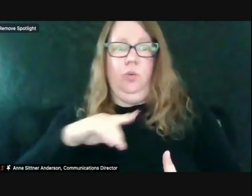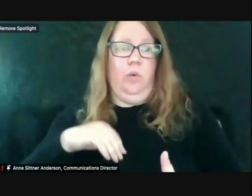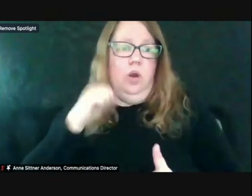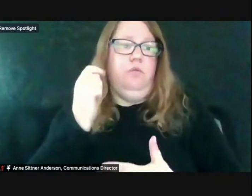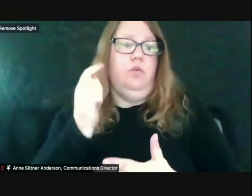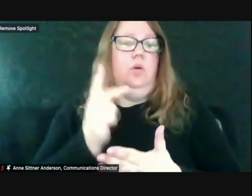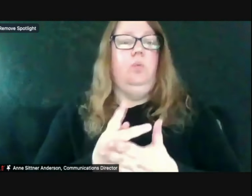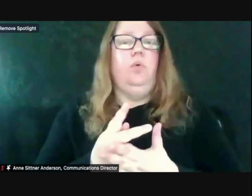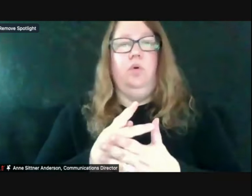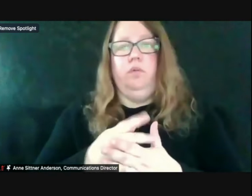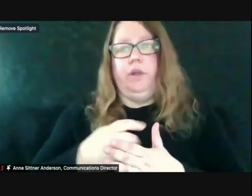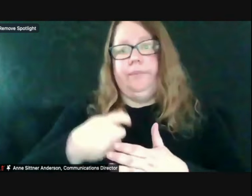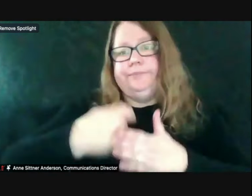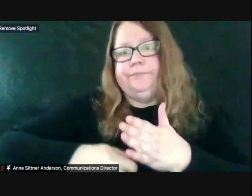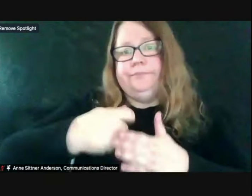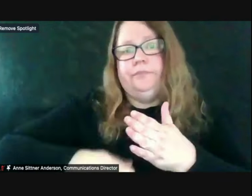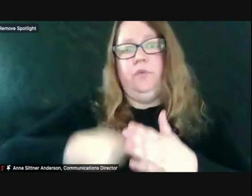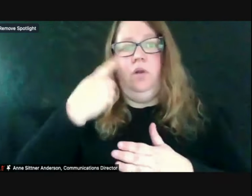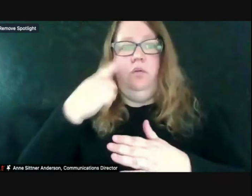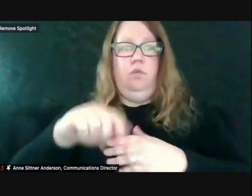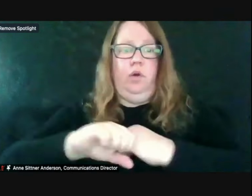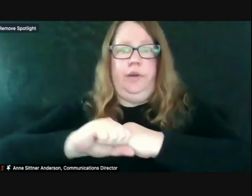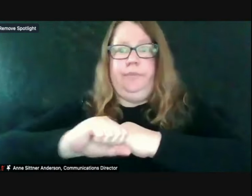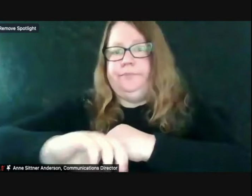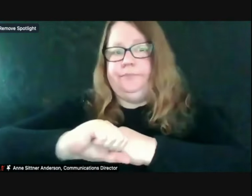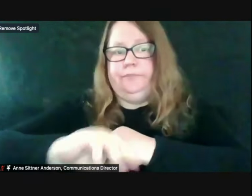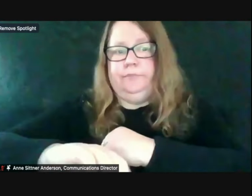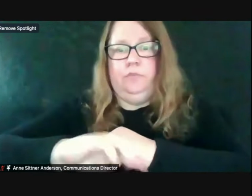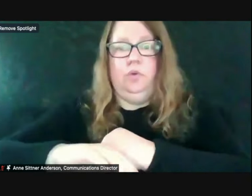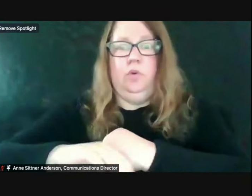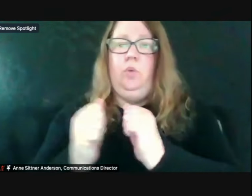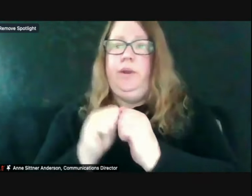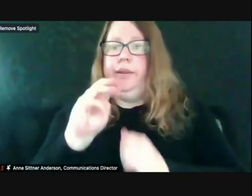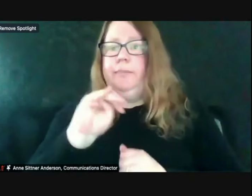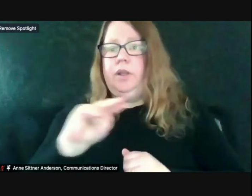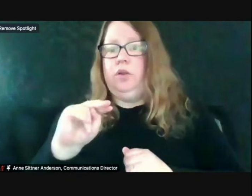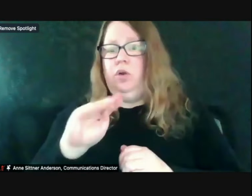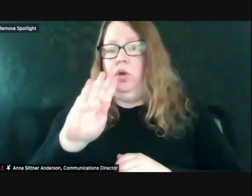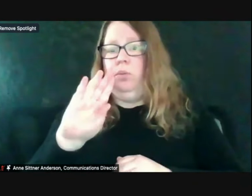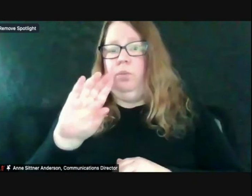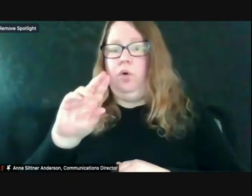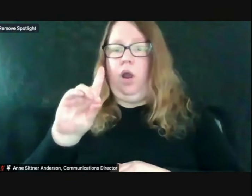the expenses to run the closed captioning ads on television and radio